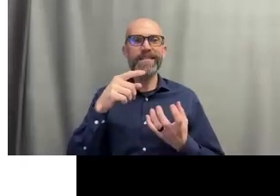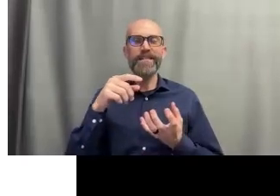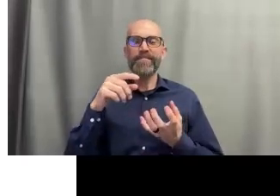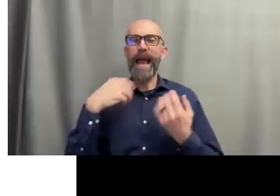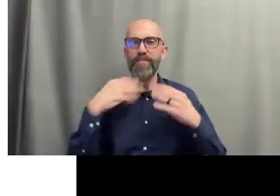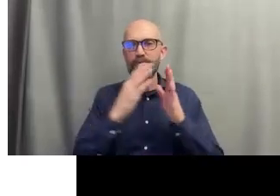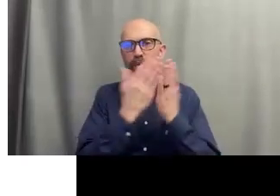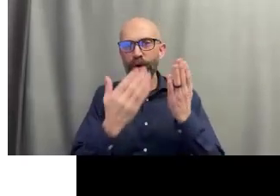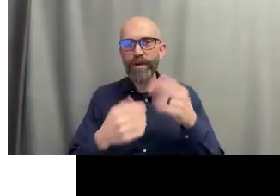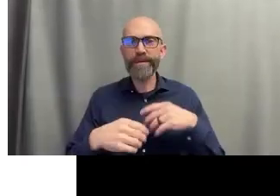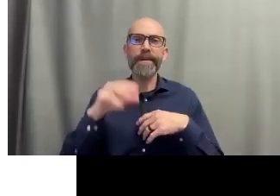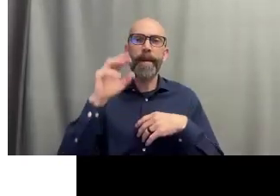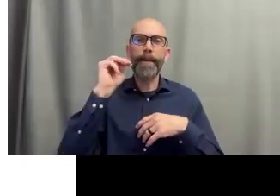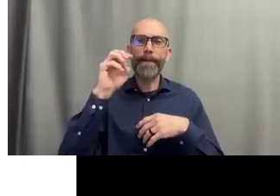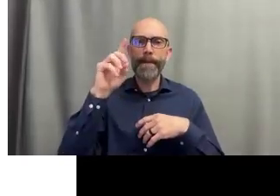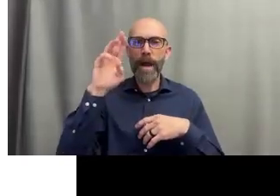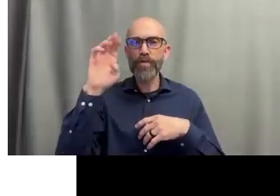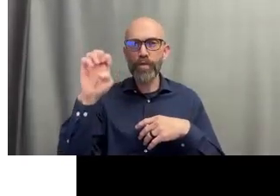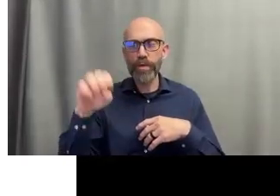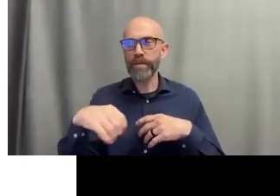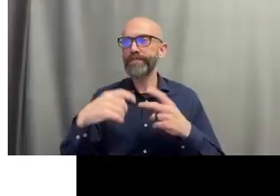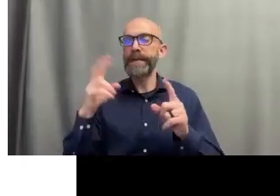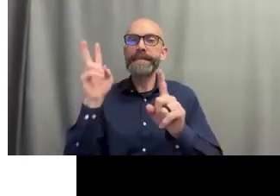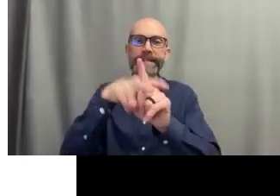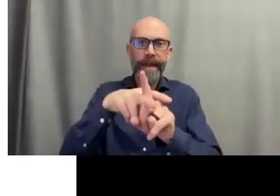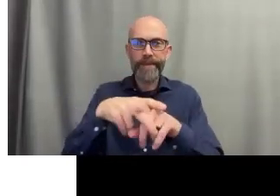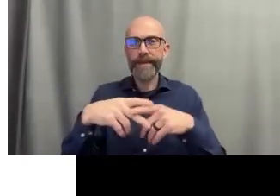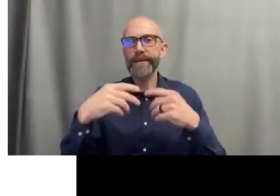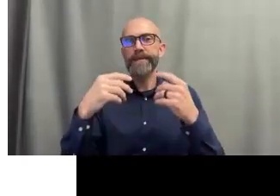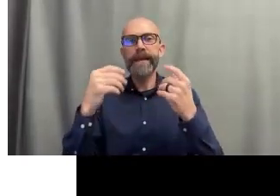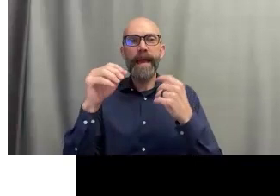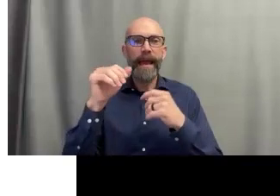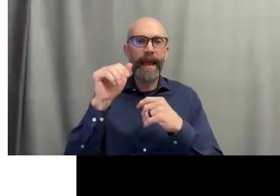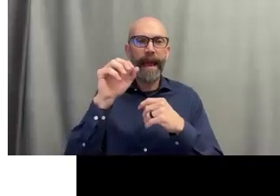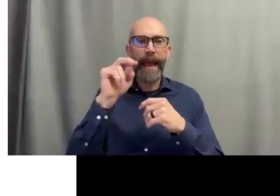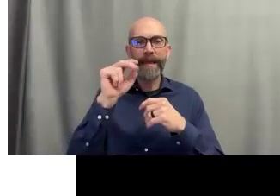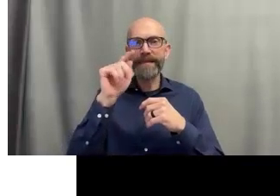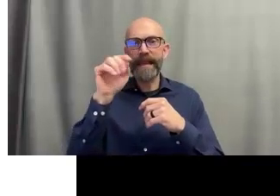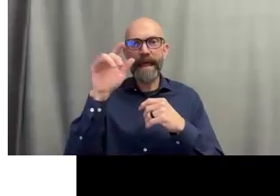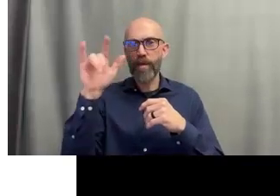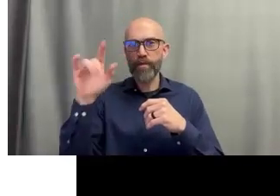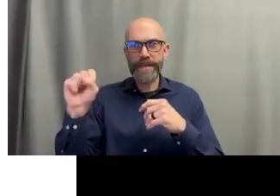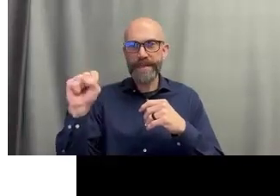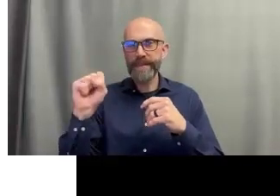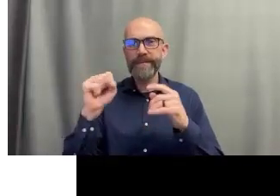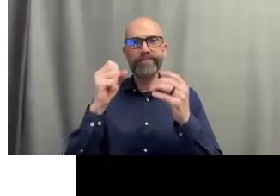It also has modules. It's got assignments, full courses, ancillaries. Again, just a wide range of types of materials.